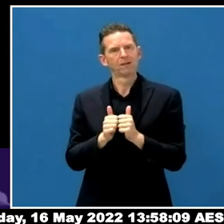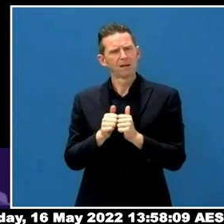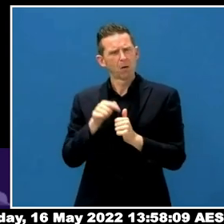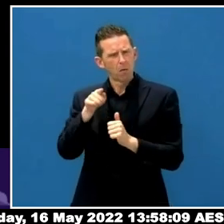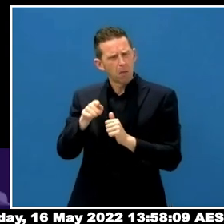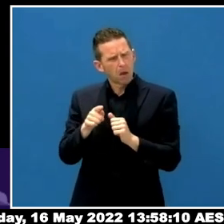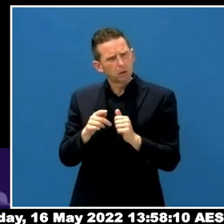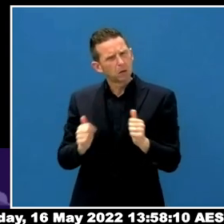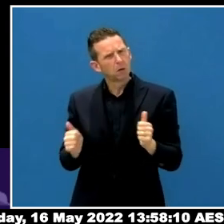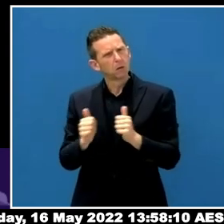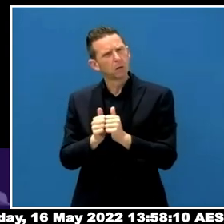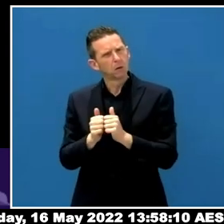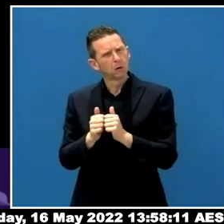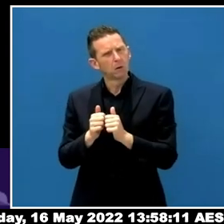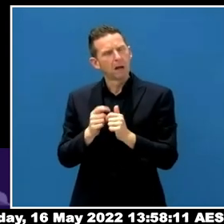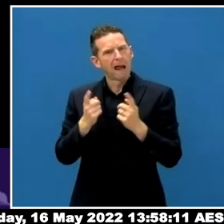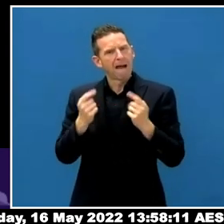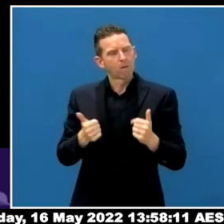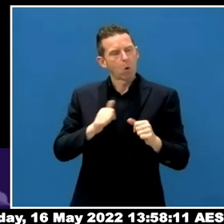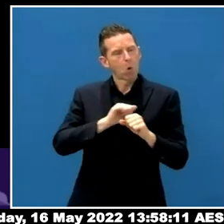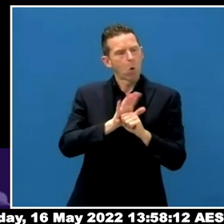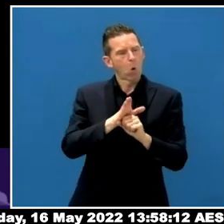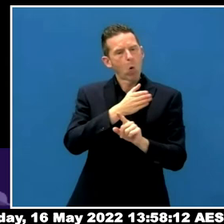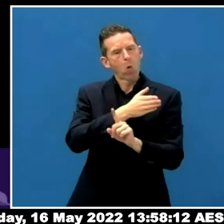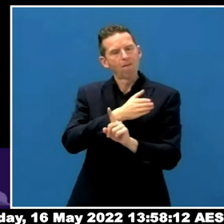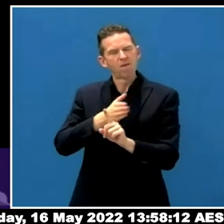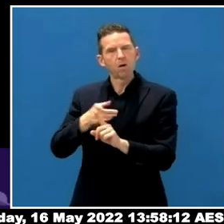they said they would appoint particular people to work with him and then changed?